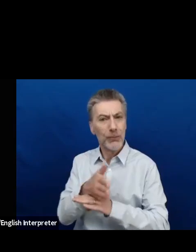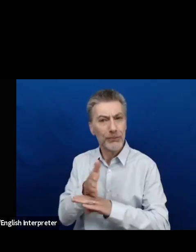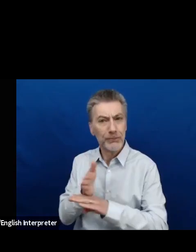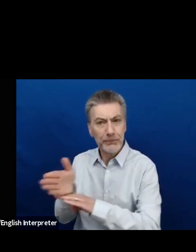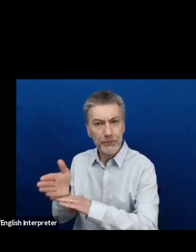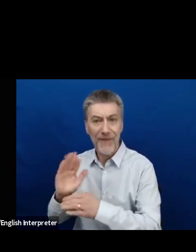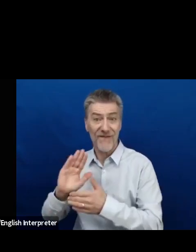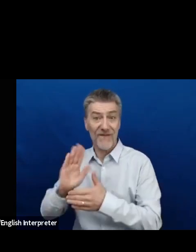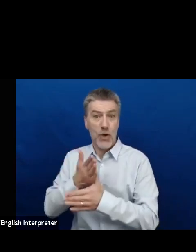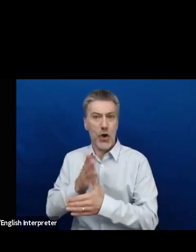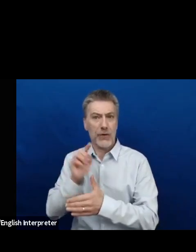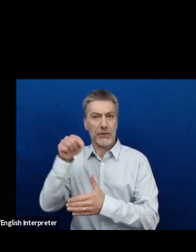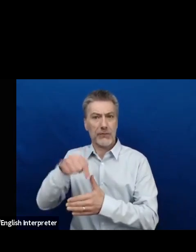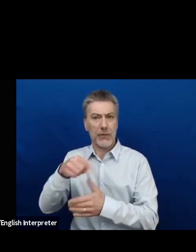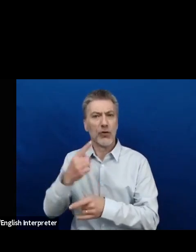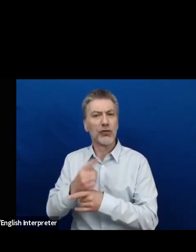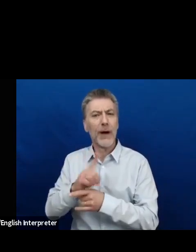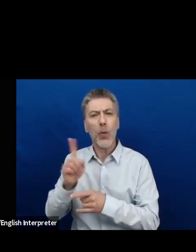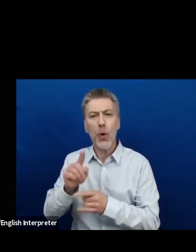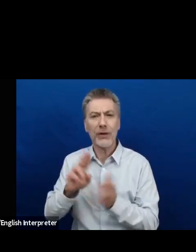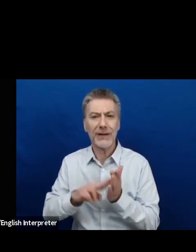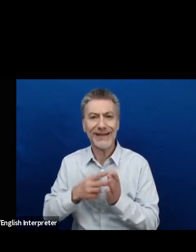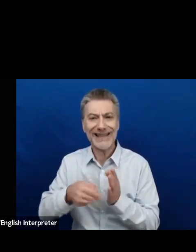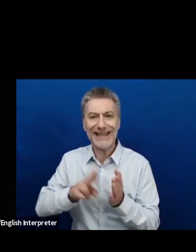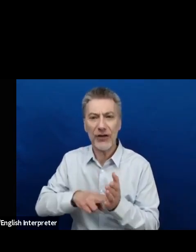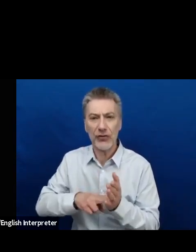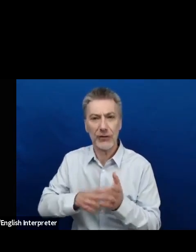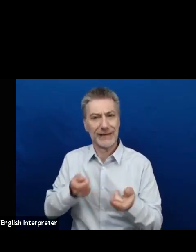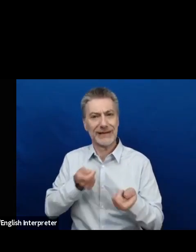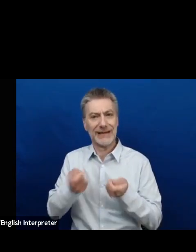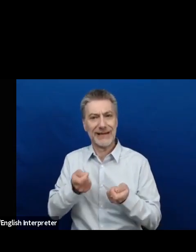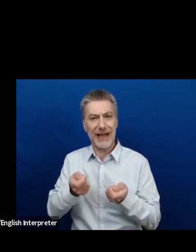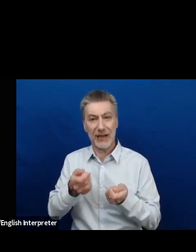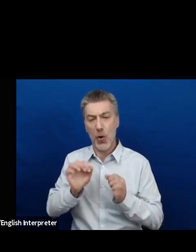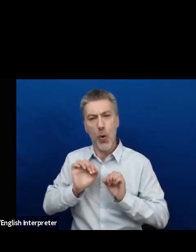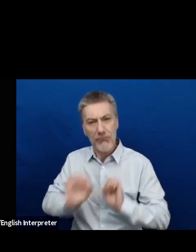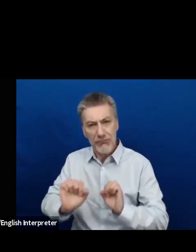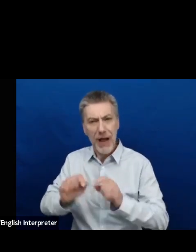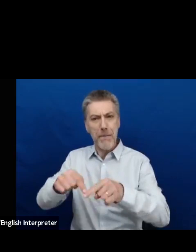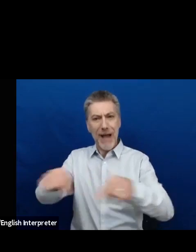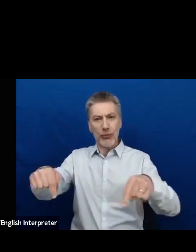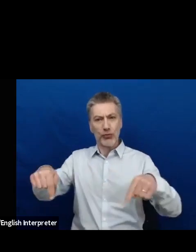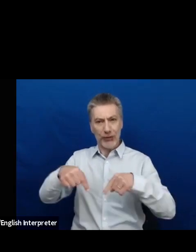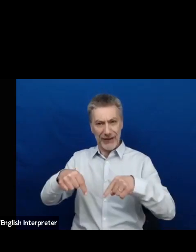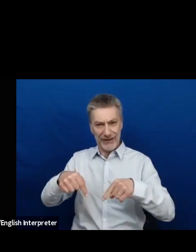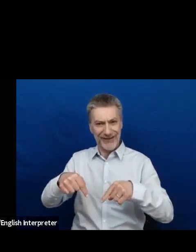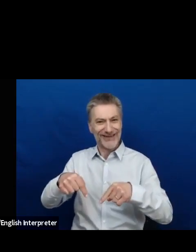establishing empires beyond Europe. . Brief historical